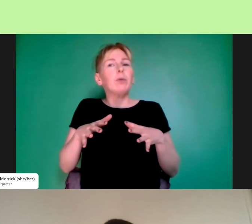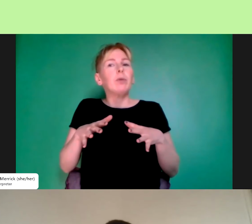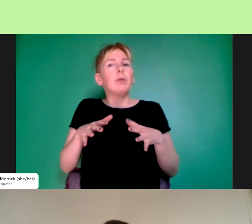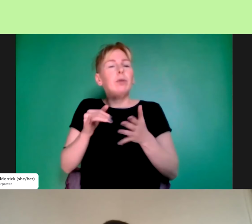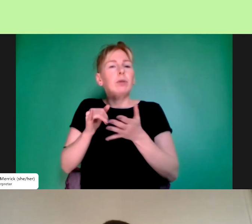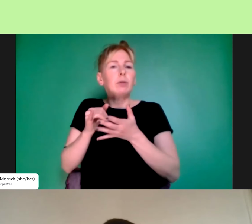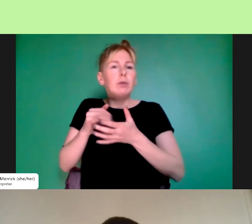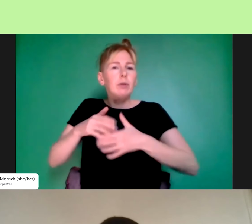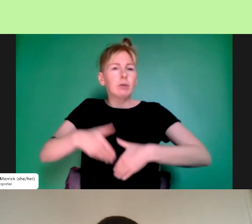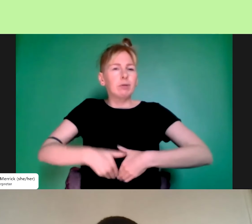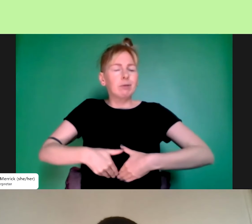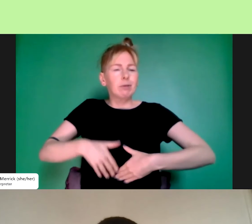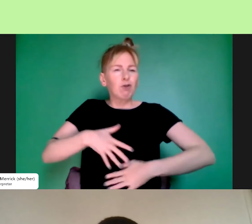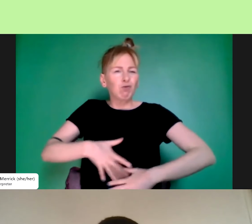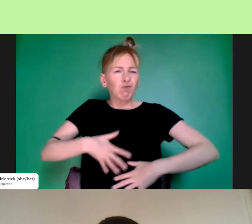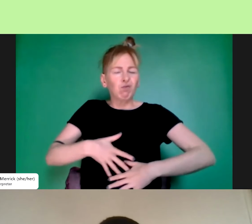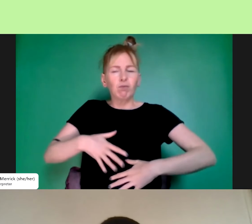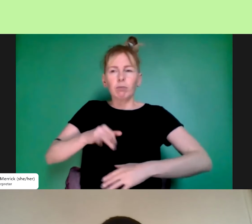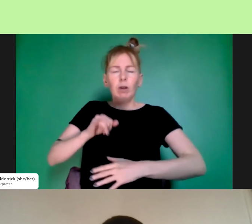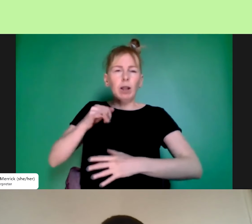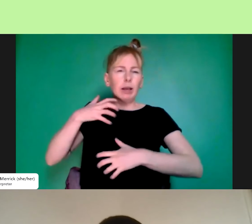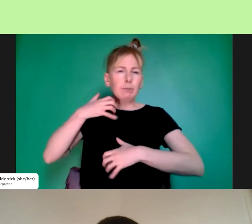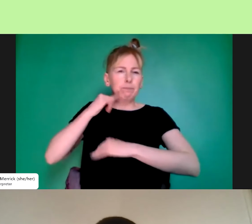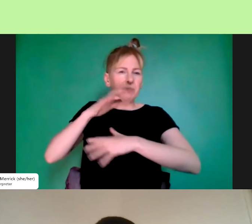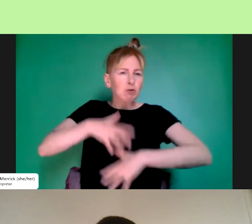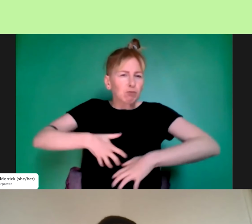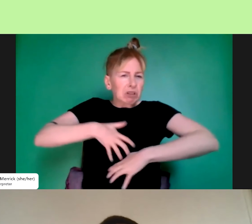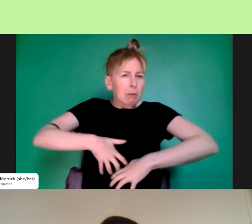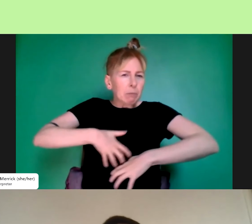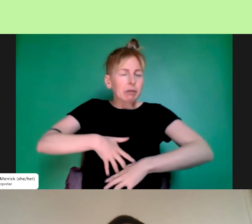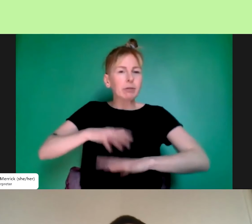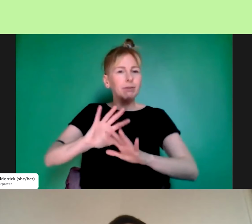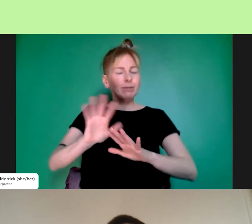you mentioned resentment there. But Rowan’s clarified says, I'm specifically thinking